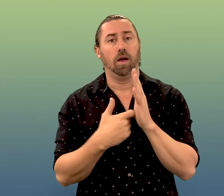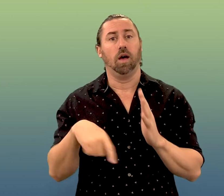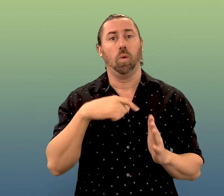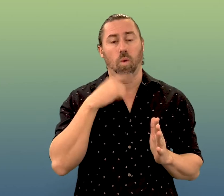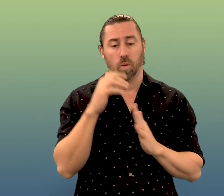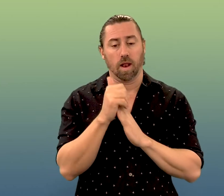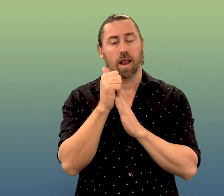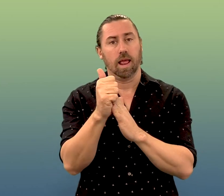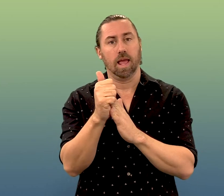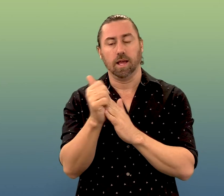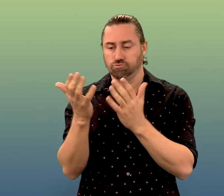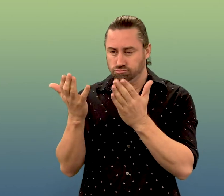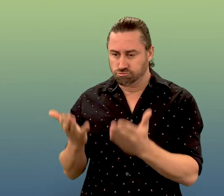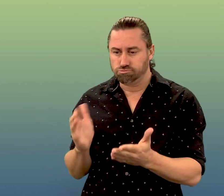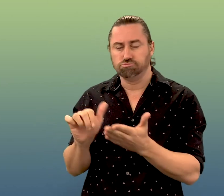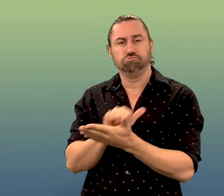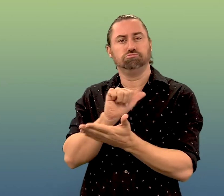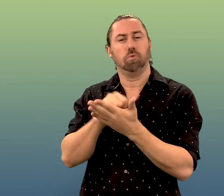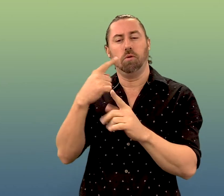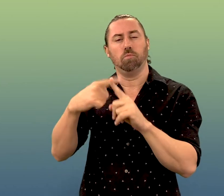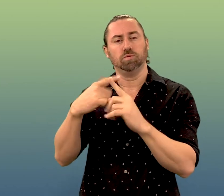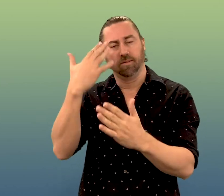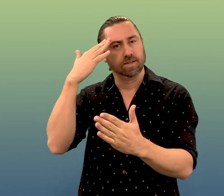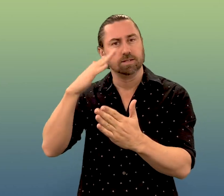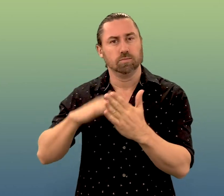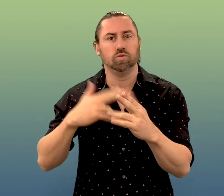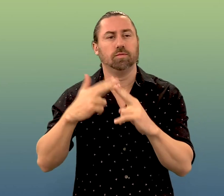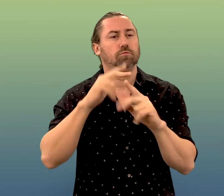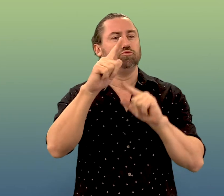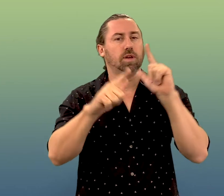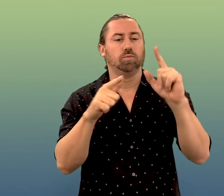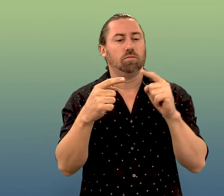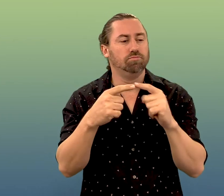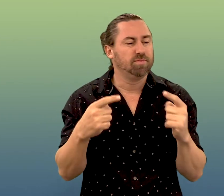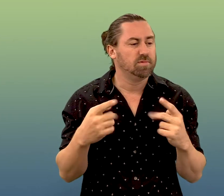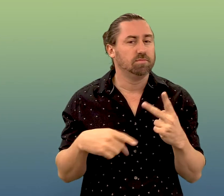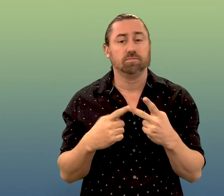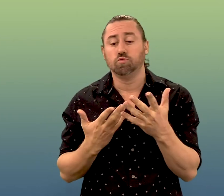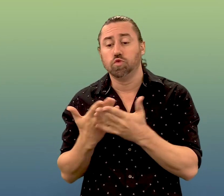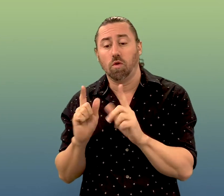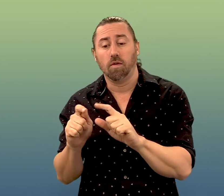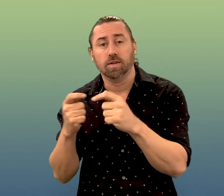TMR will be a leader in the provision of dignified accessible and inclusive transport products,